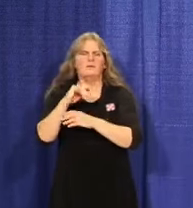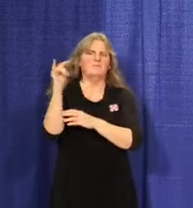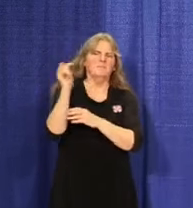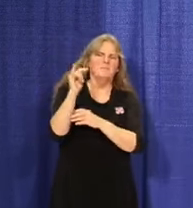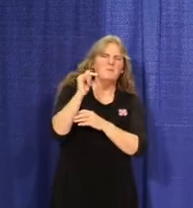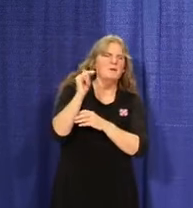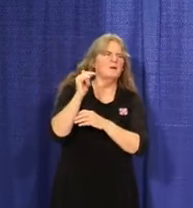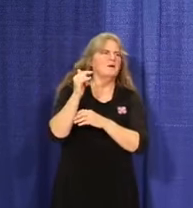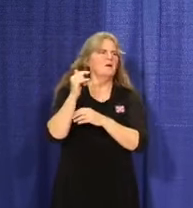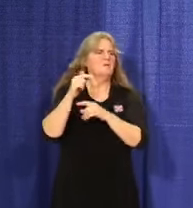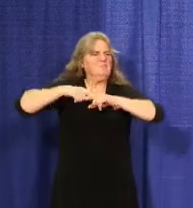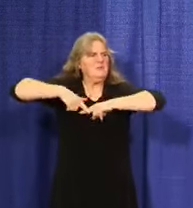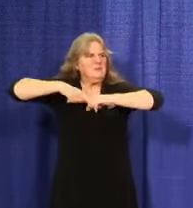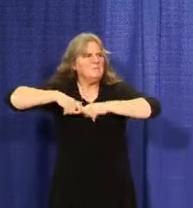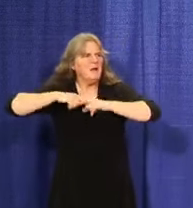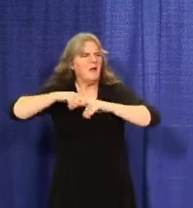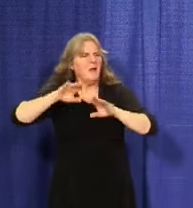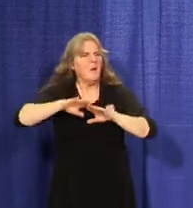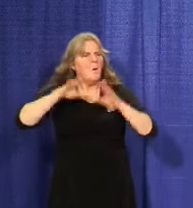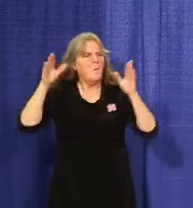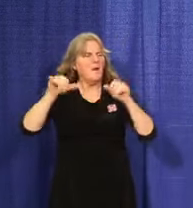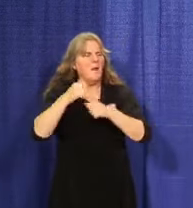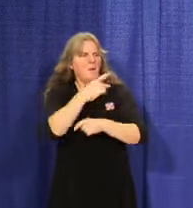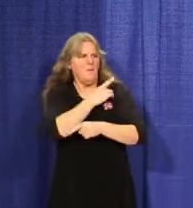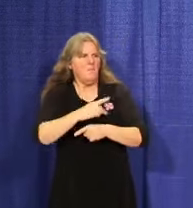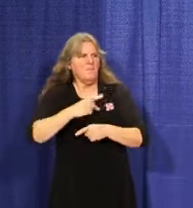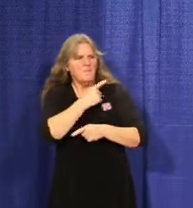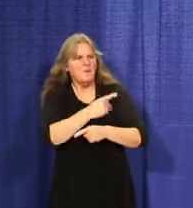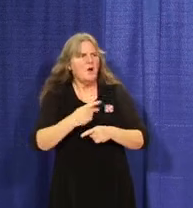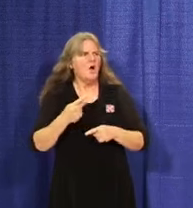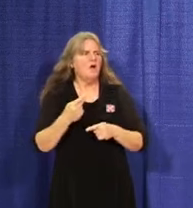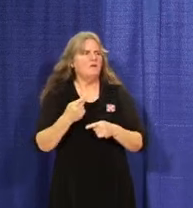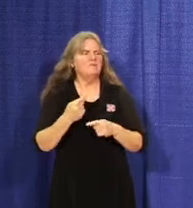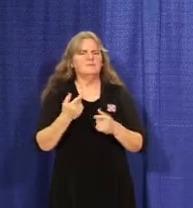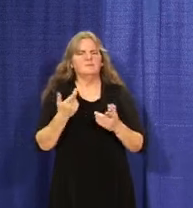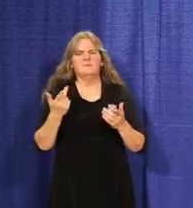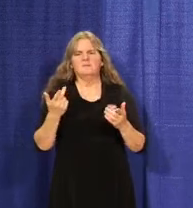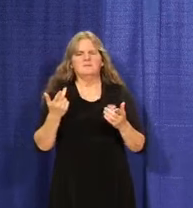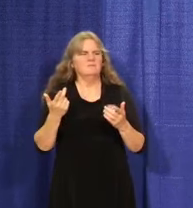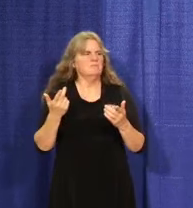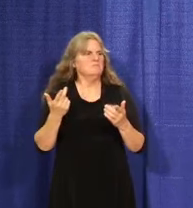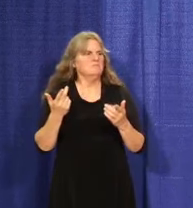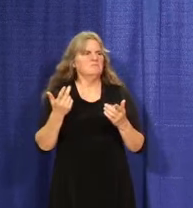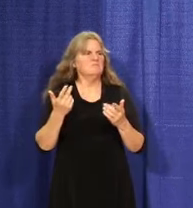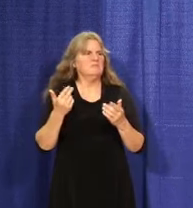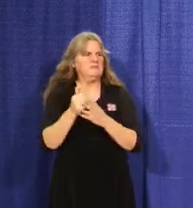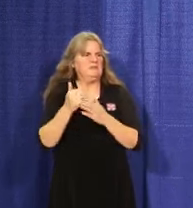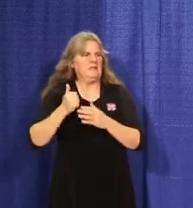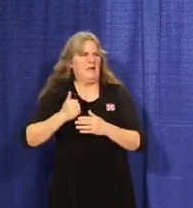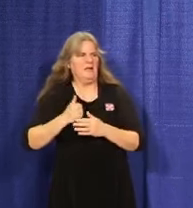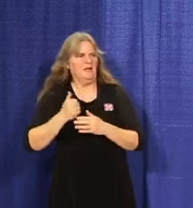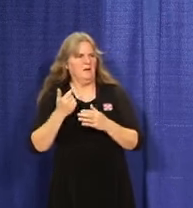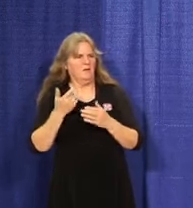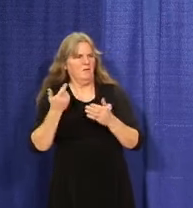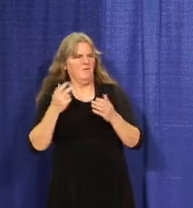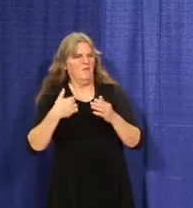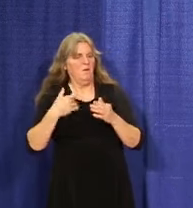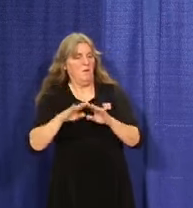probably use the boost from Alberta or other jurisdictions. Thank you, and I think I will